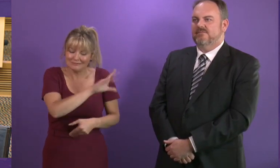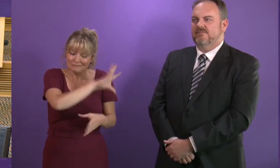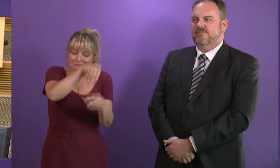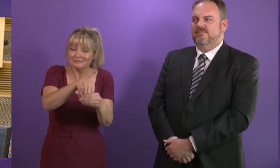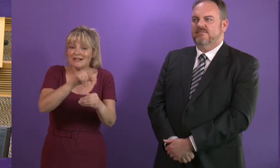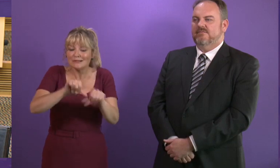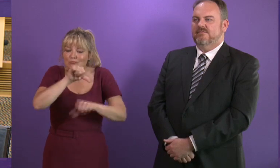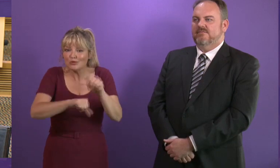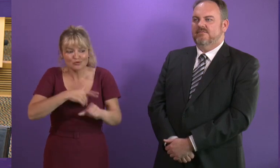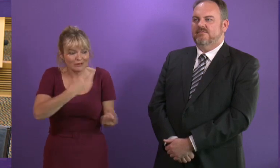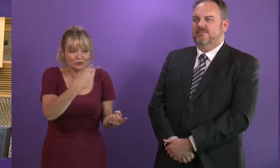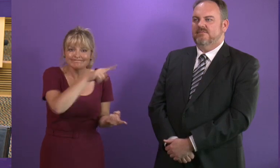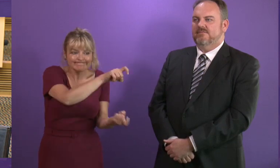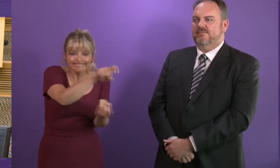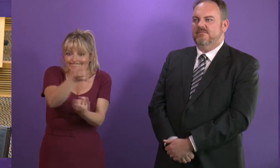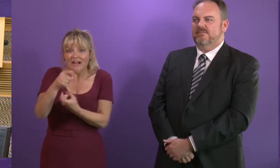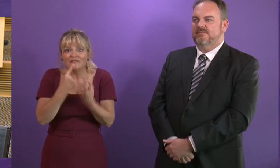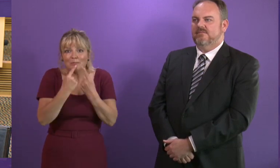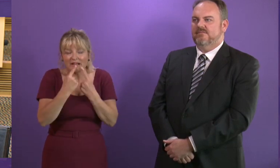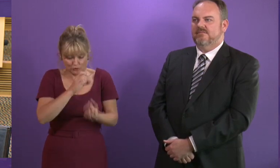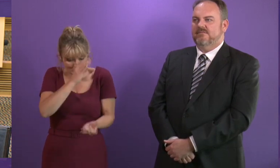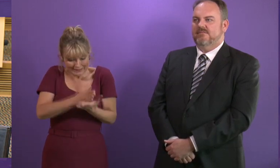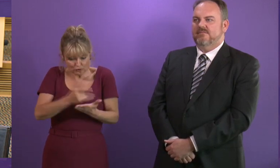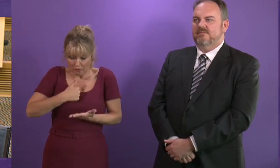allows us to determine whether our education system is delivering for the young people